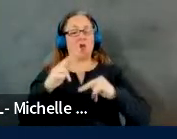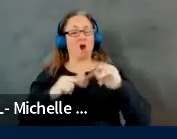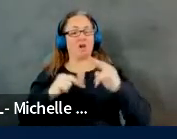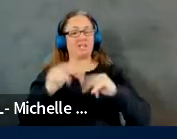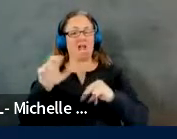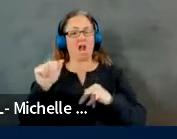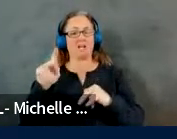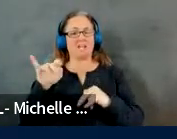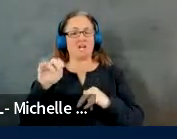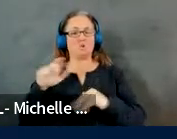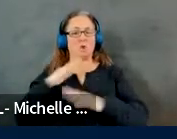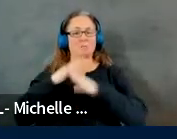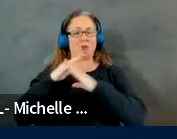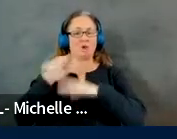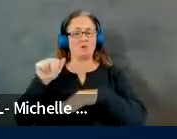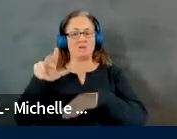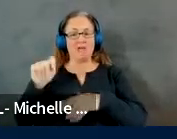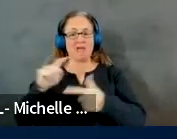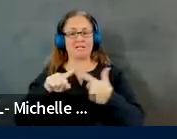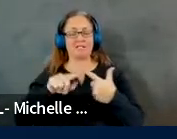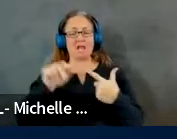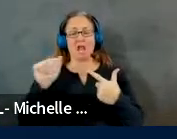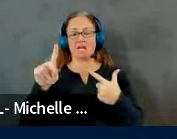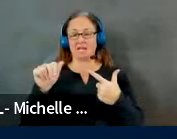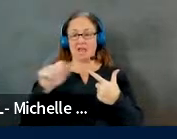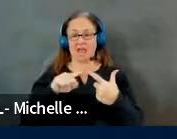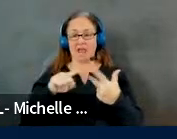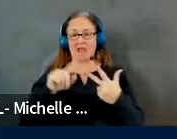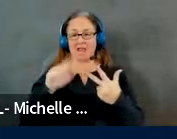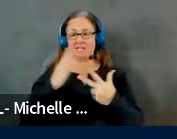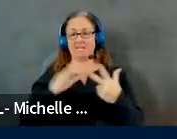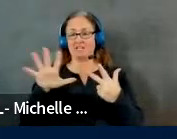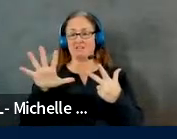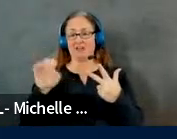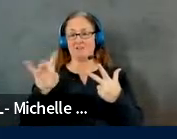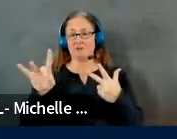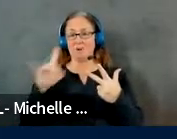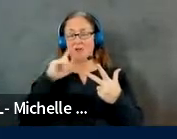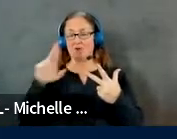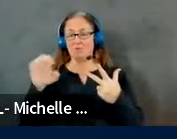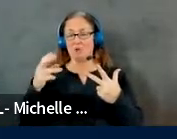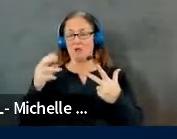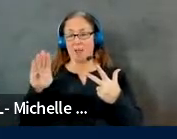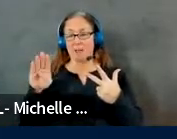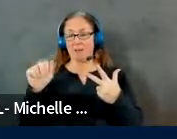the Americans with Disabilities Act, section 508 of the Rehabilitation Act and other accessibility